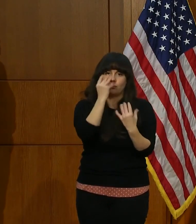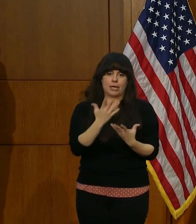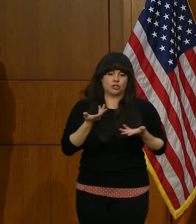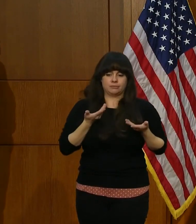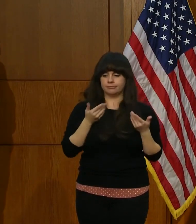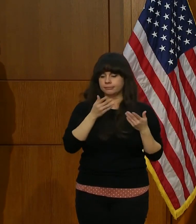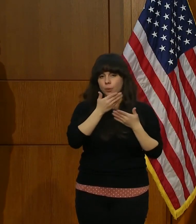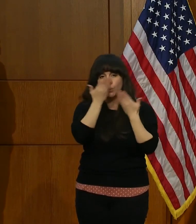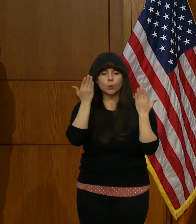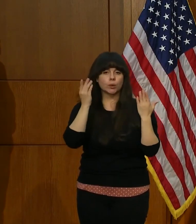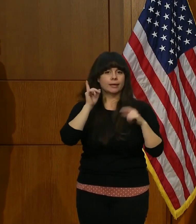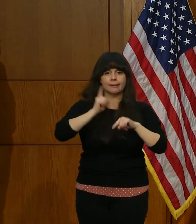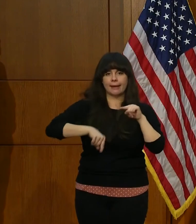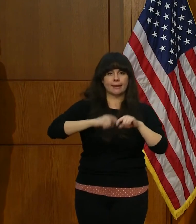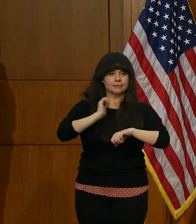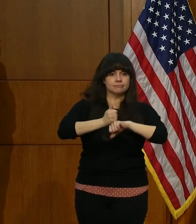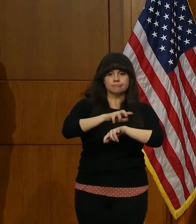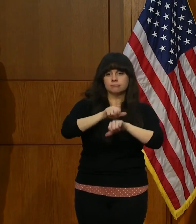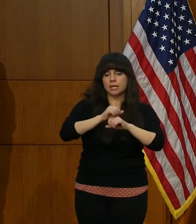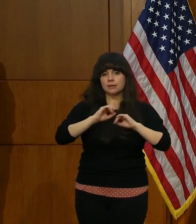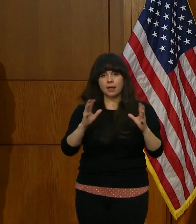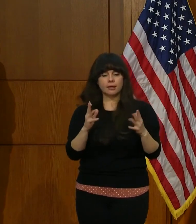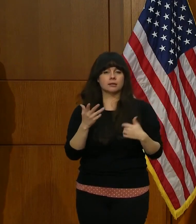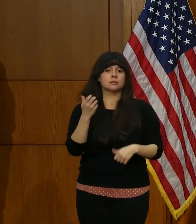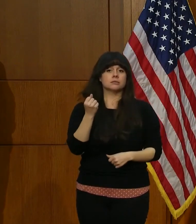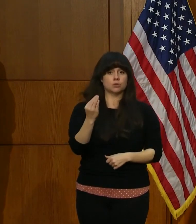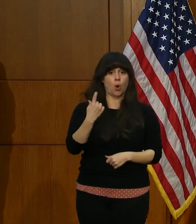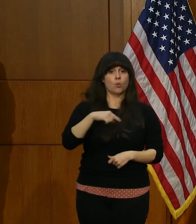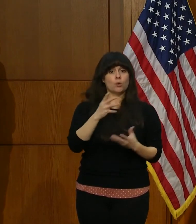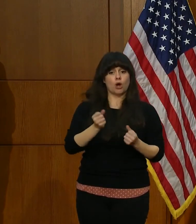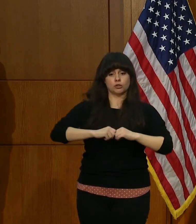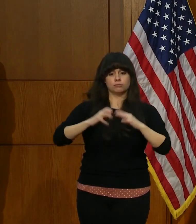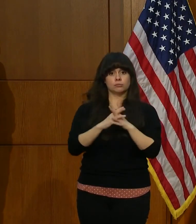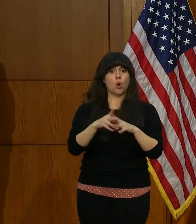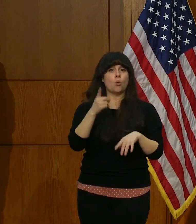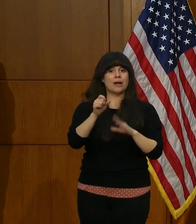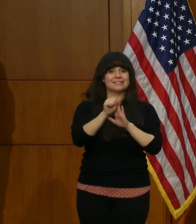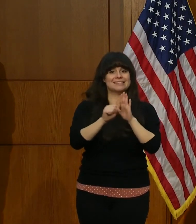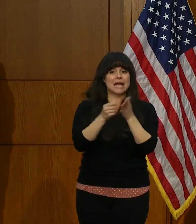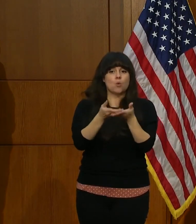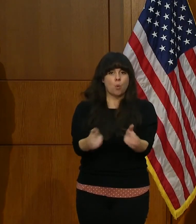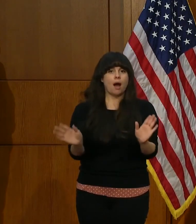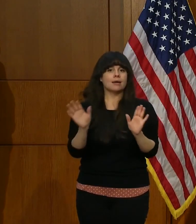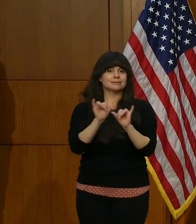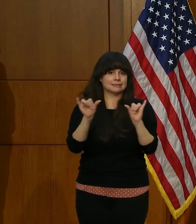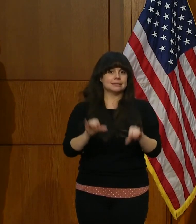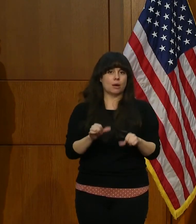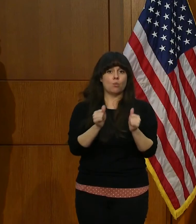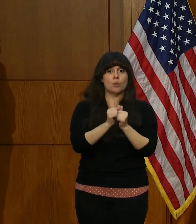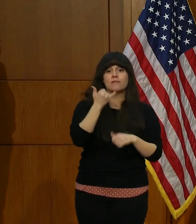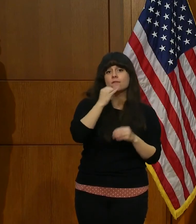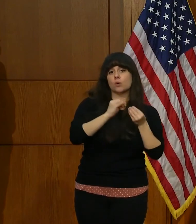I'VE DIRECTED THE VIRGINIA DEPARTMENT OF HEALTH TO STAND UP A SINGLE STATEWIDE SYSTEM